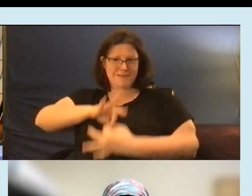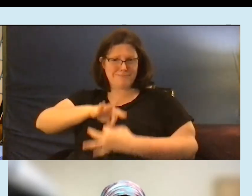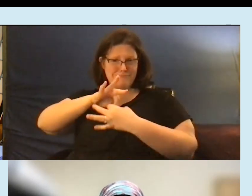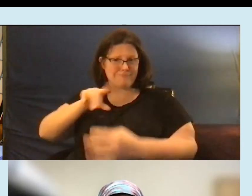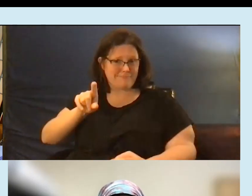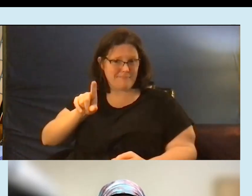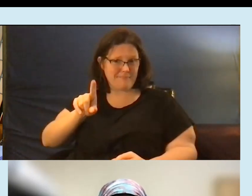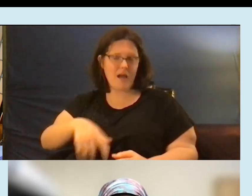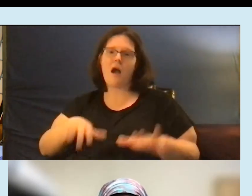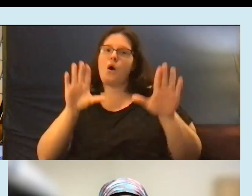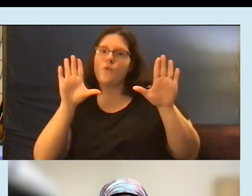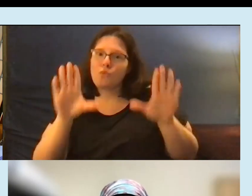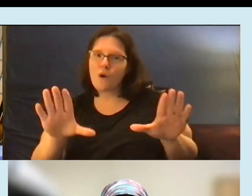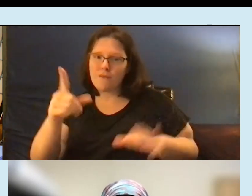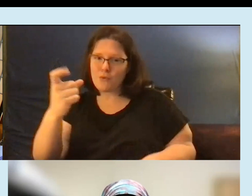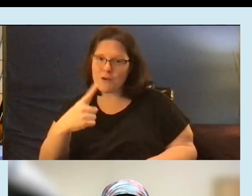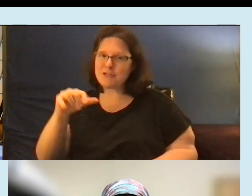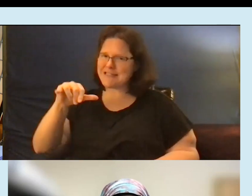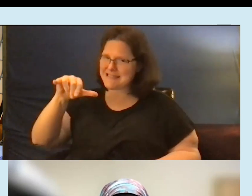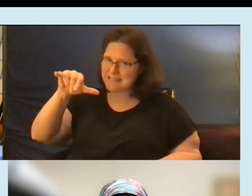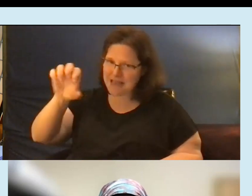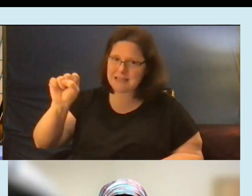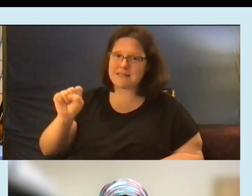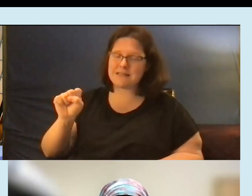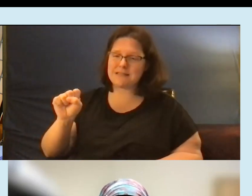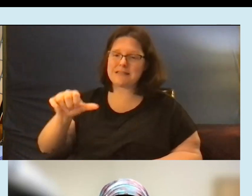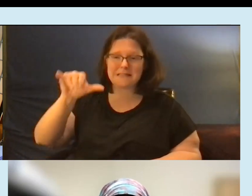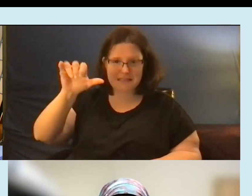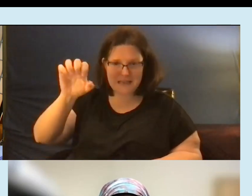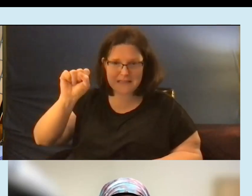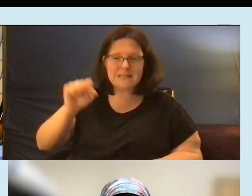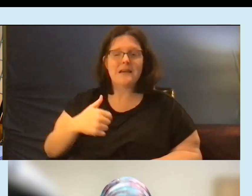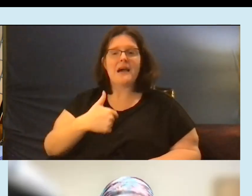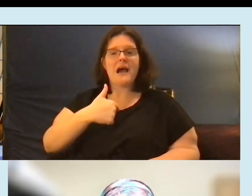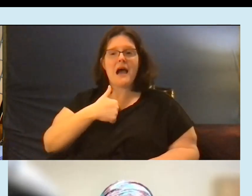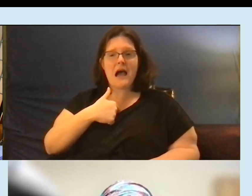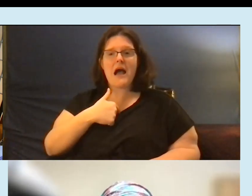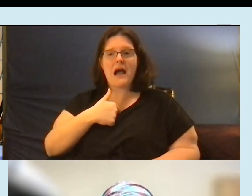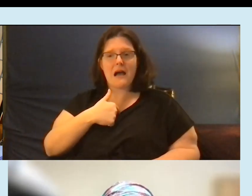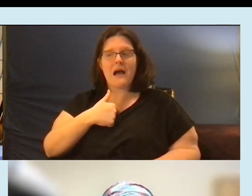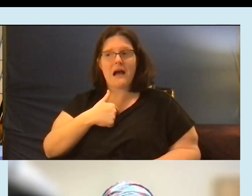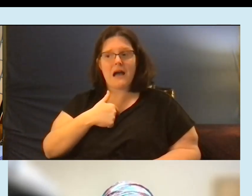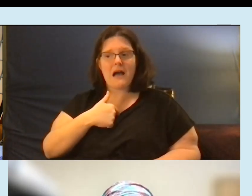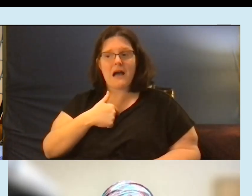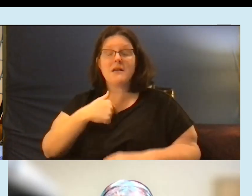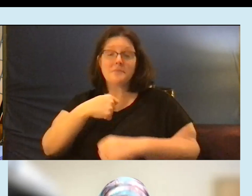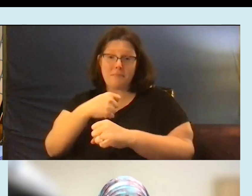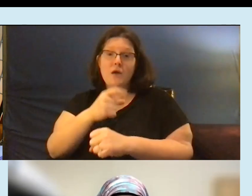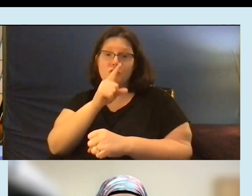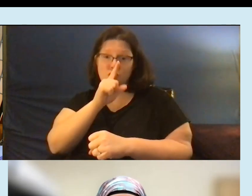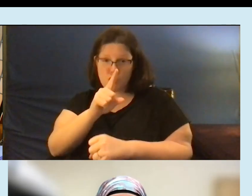Absolutely- absolutely um and- and I I've you know I've made sure to take some some